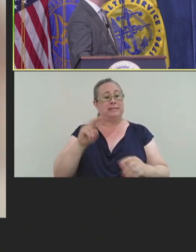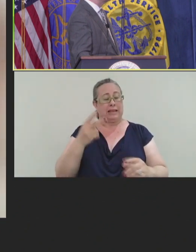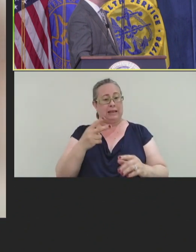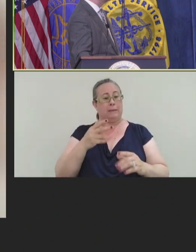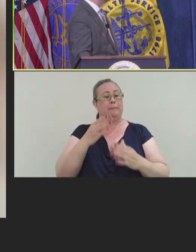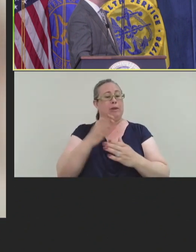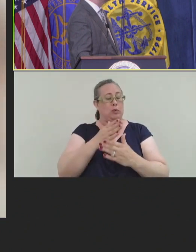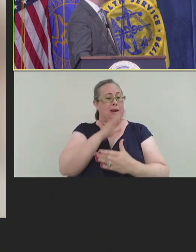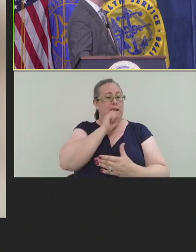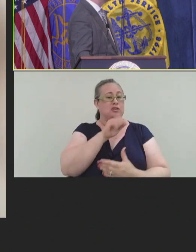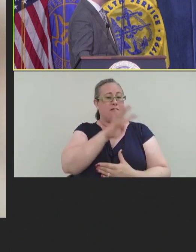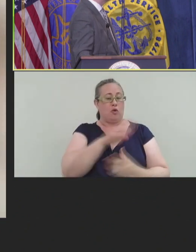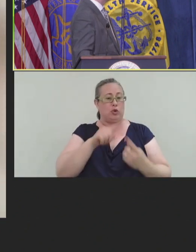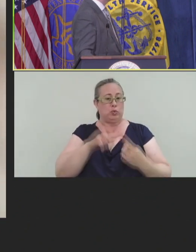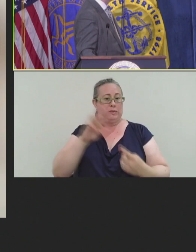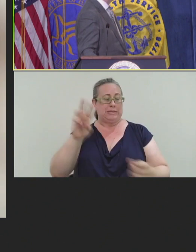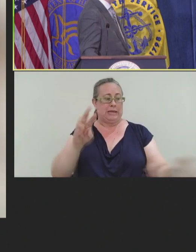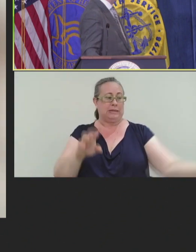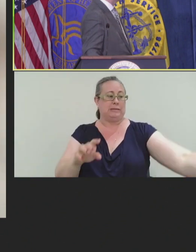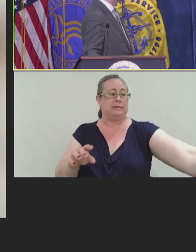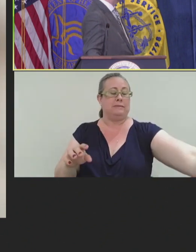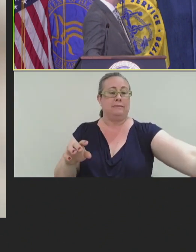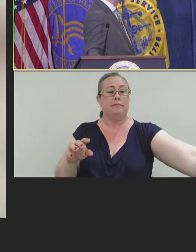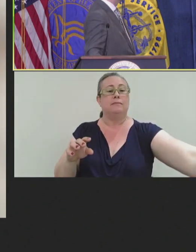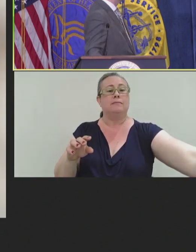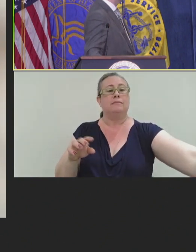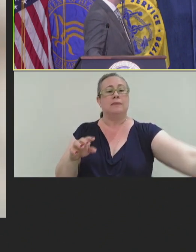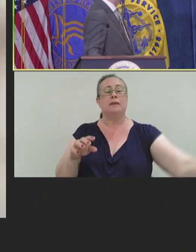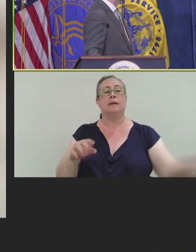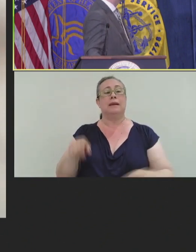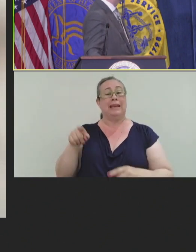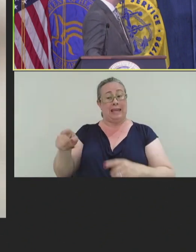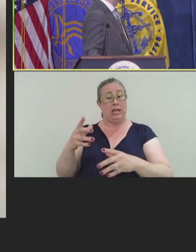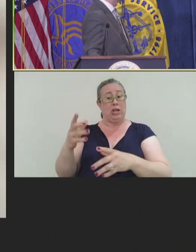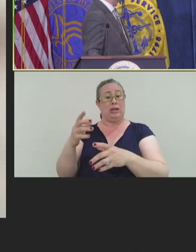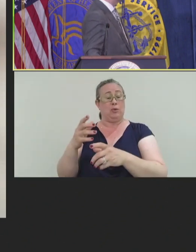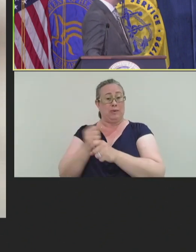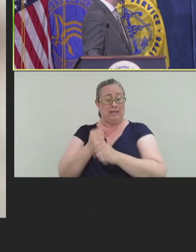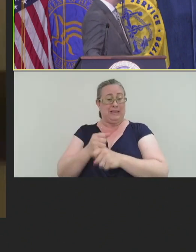says her son has received his first shot, but he isn't old enough yet to get the second one.